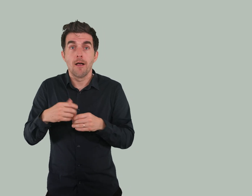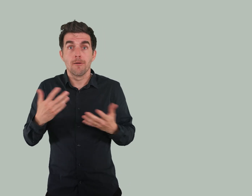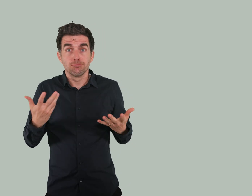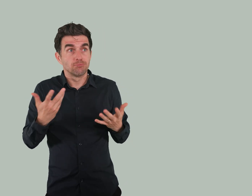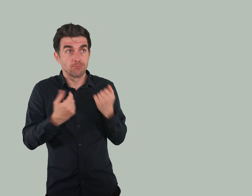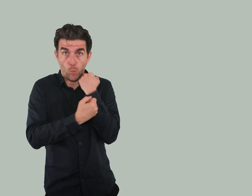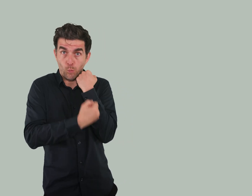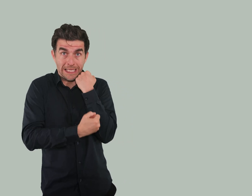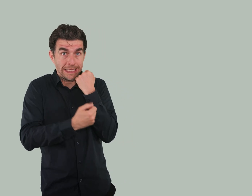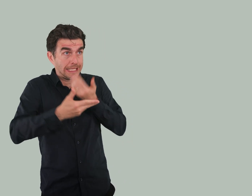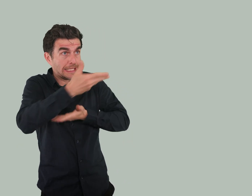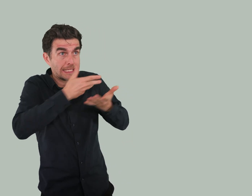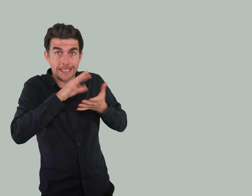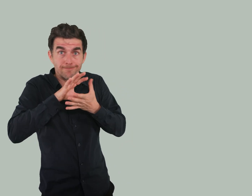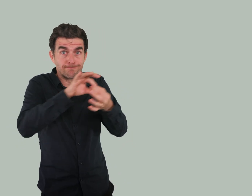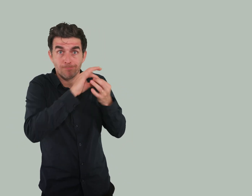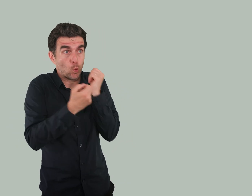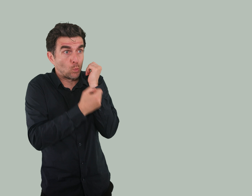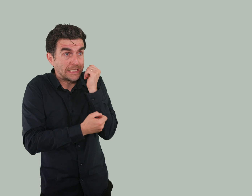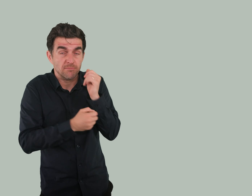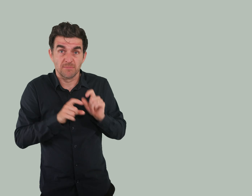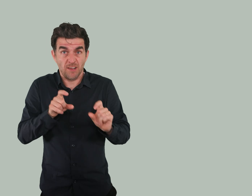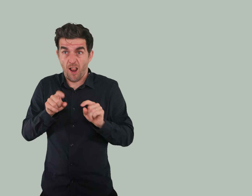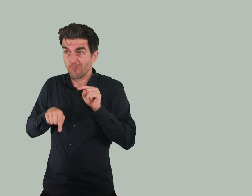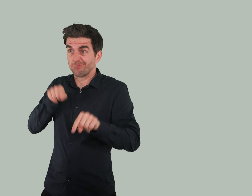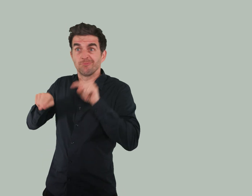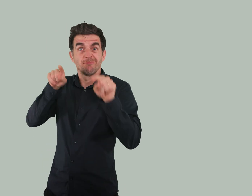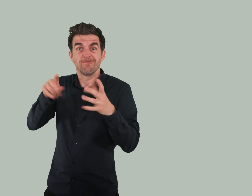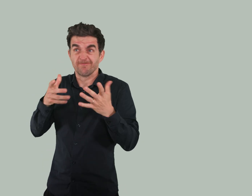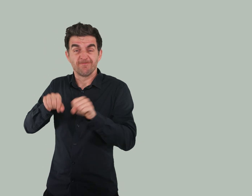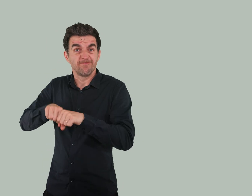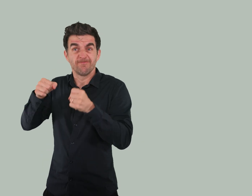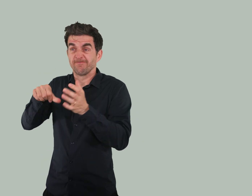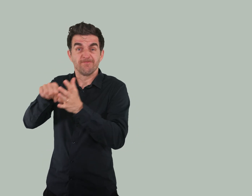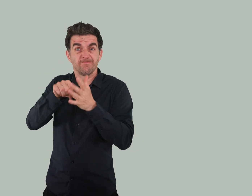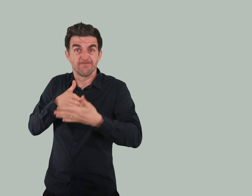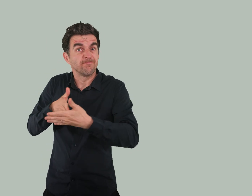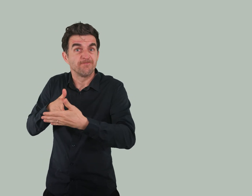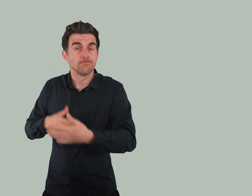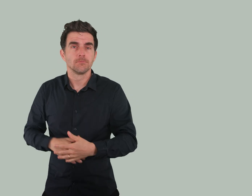Where coordination is weak, fragmentation persists.